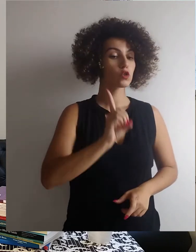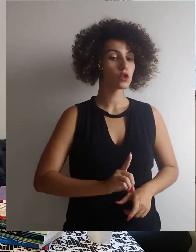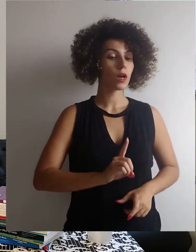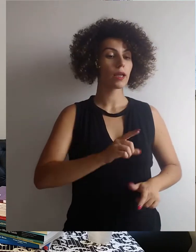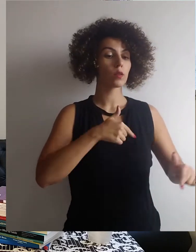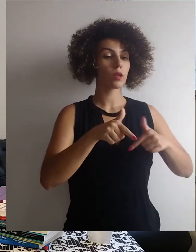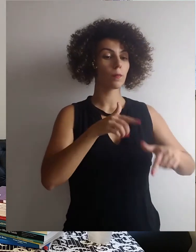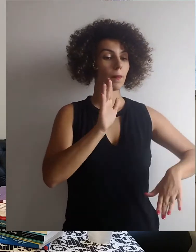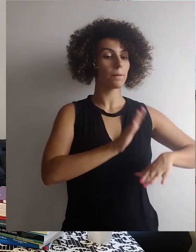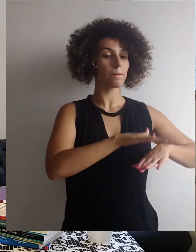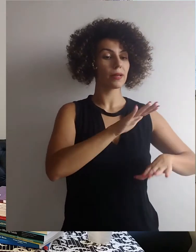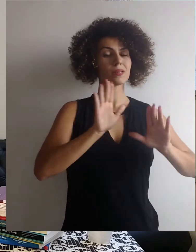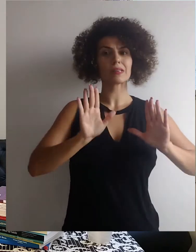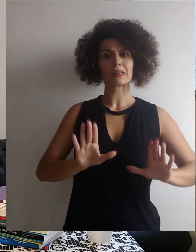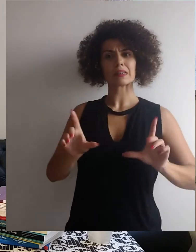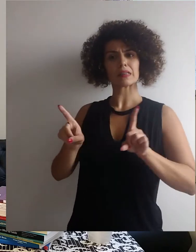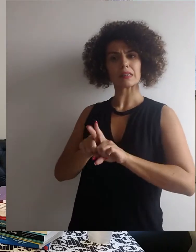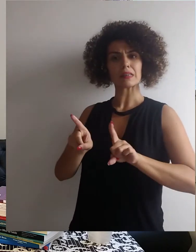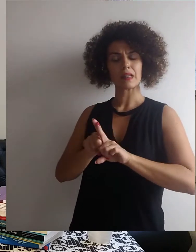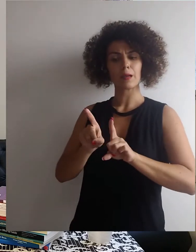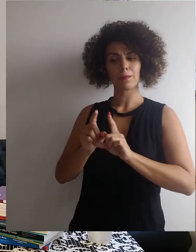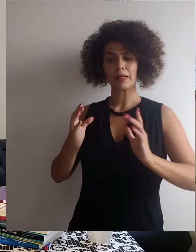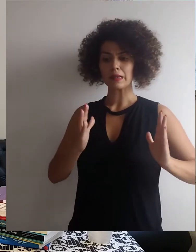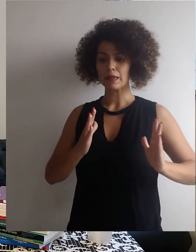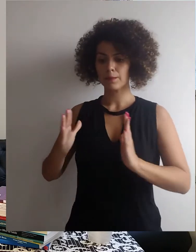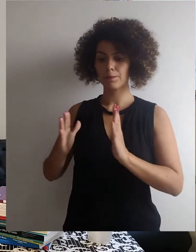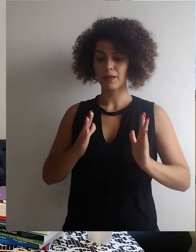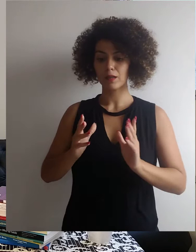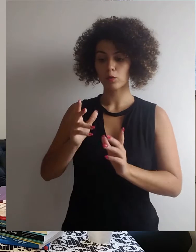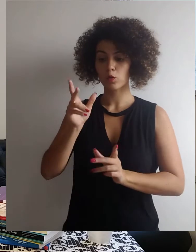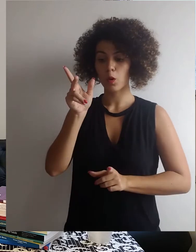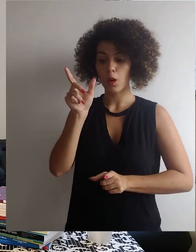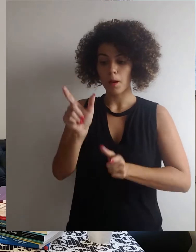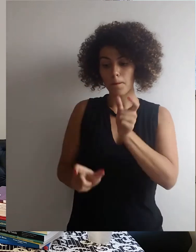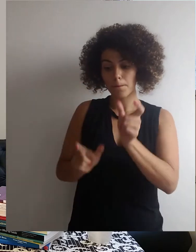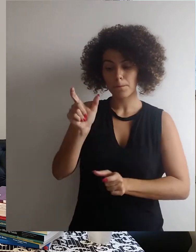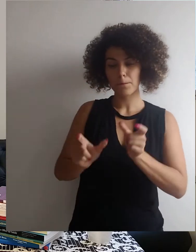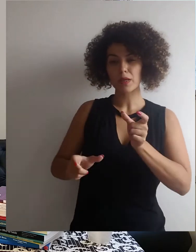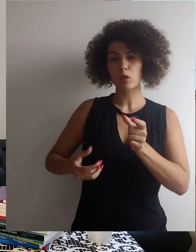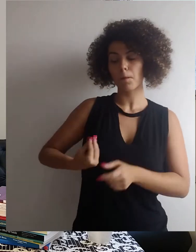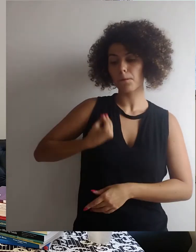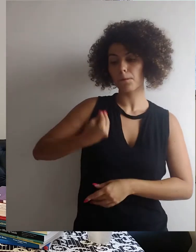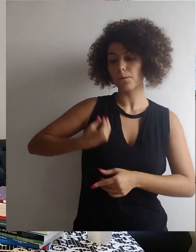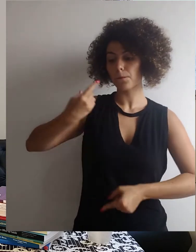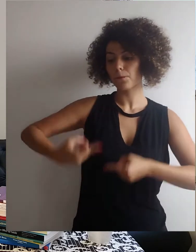labor relations. But, on the other hand, it was a period of very little popular participation, a